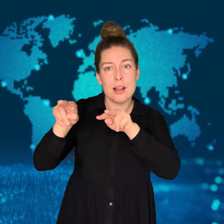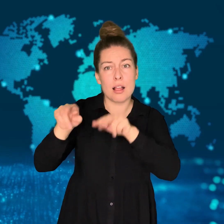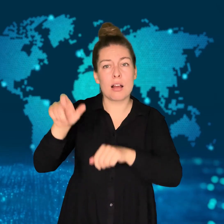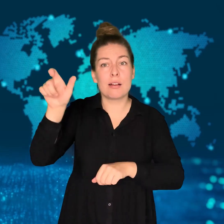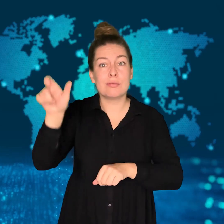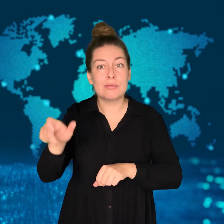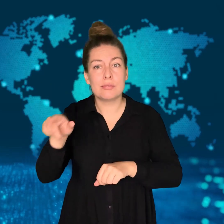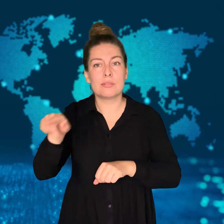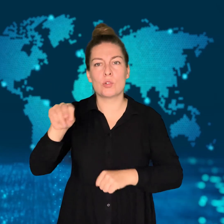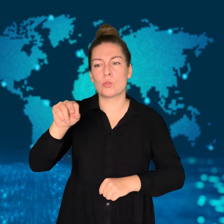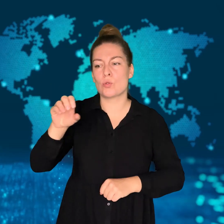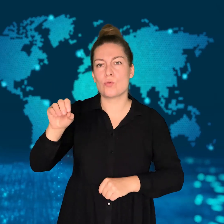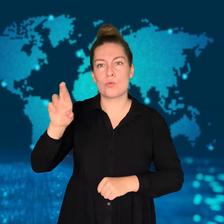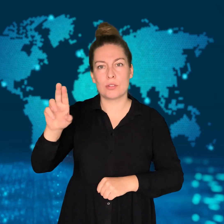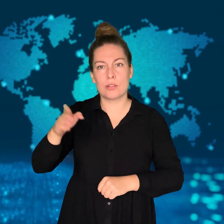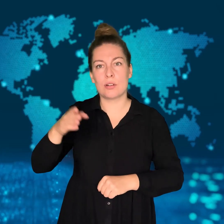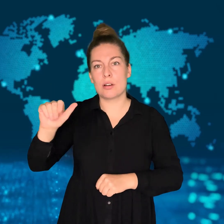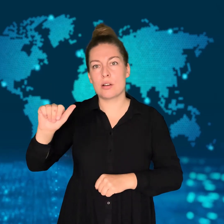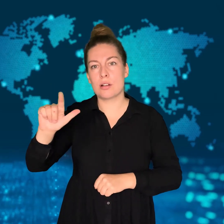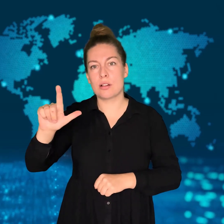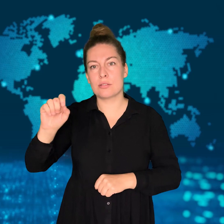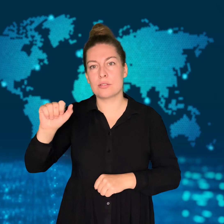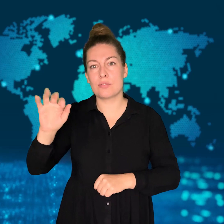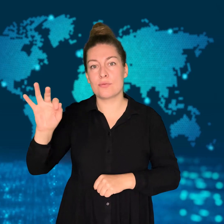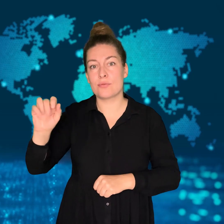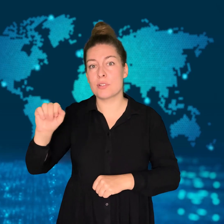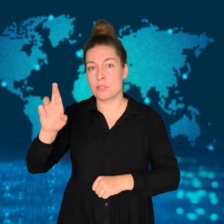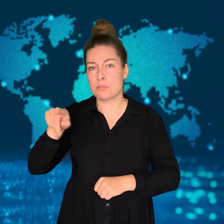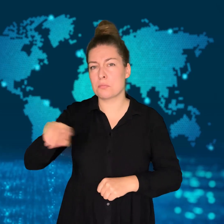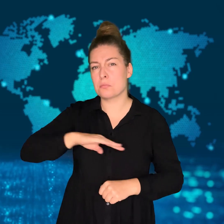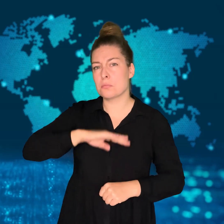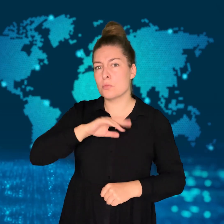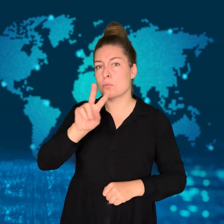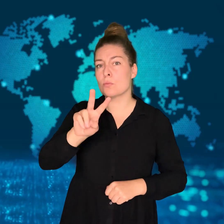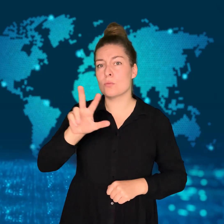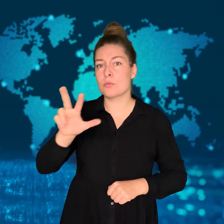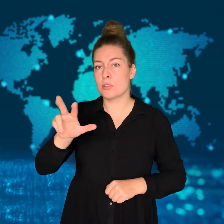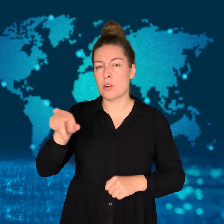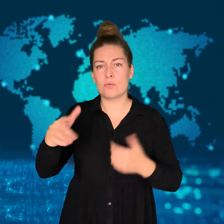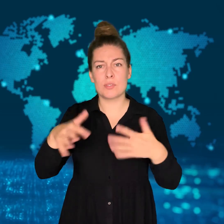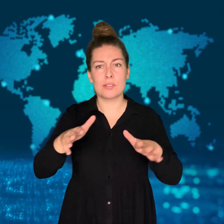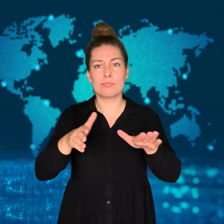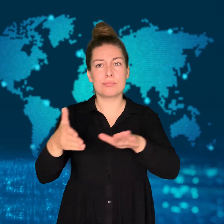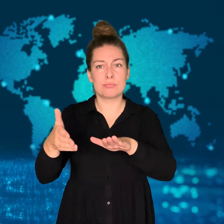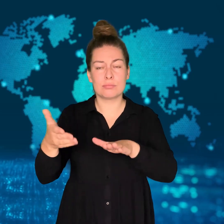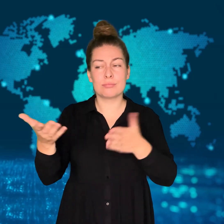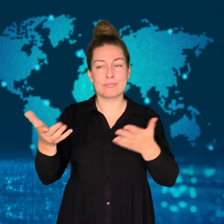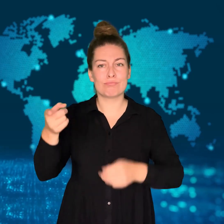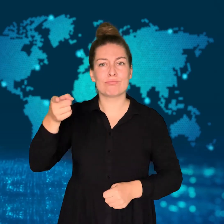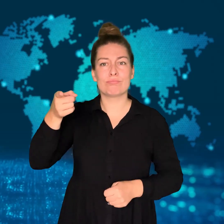Noor Alsaffar, was 23 years old. The TikTok-er was known as